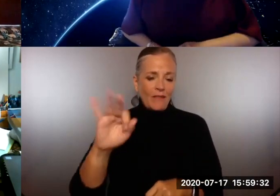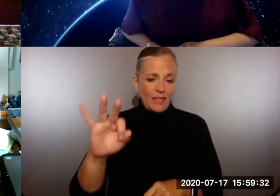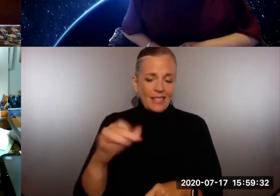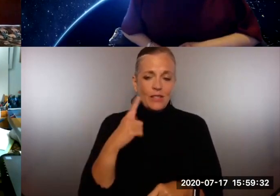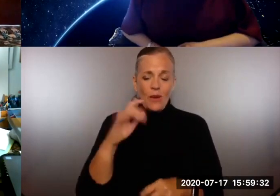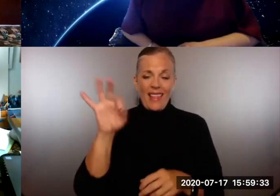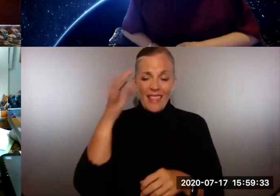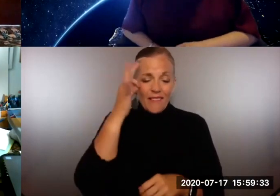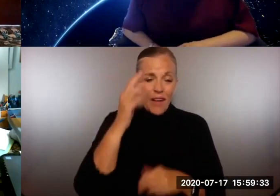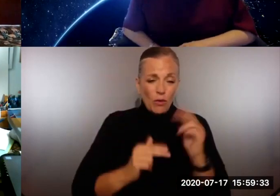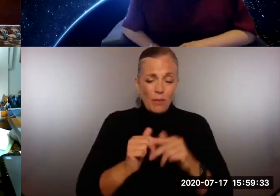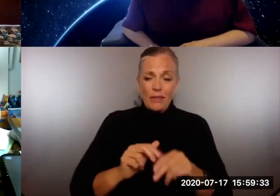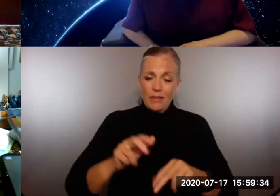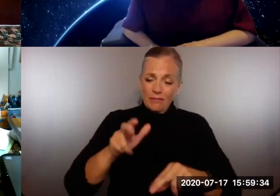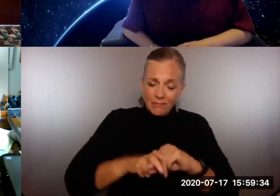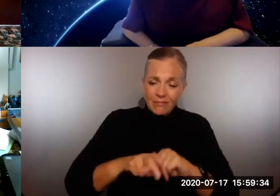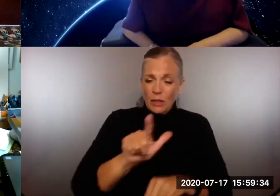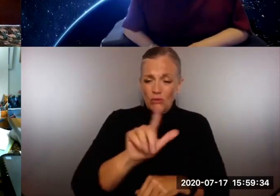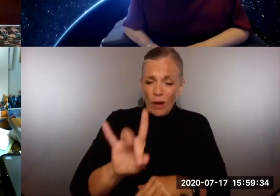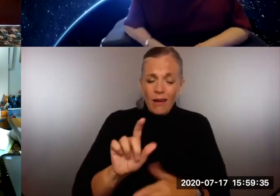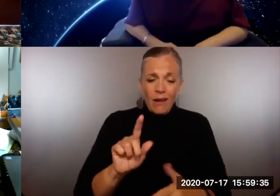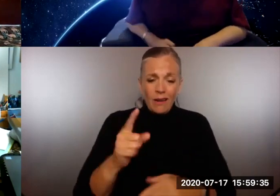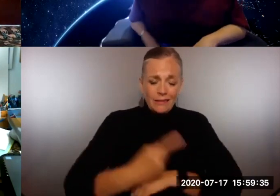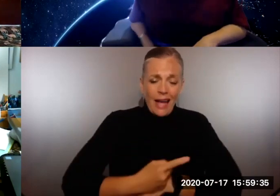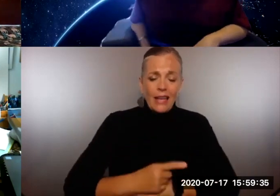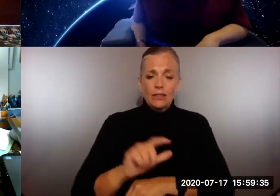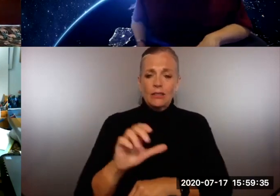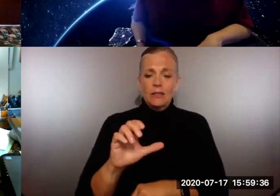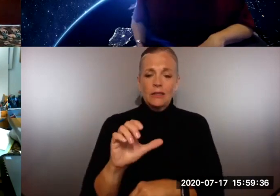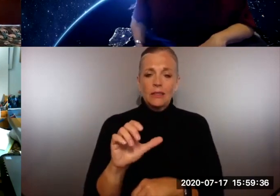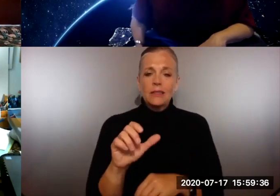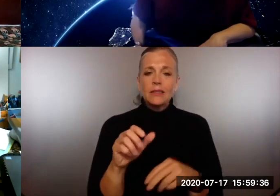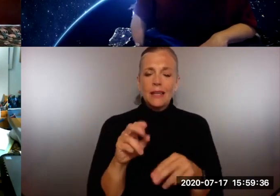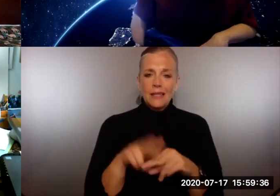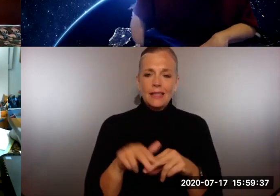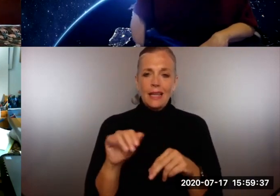Til then, disability rights were not even thought of as civil rights.